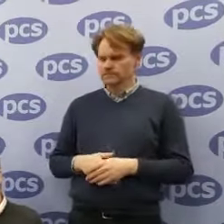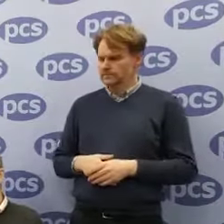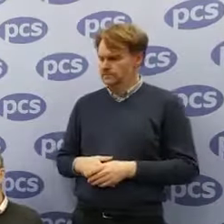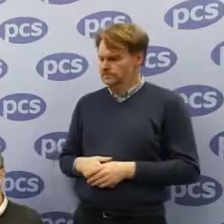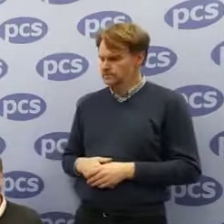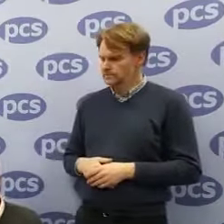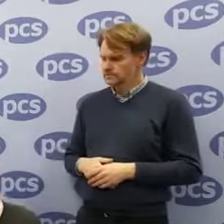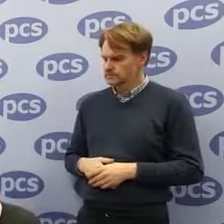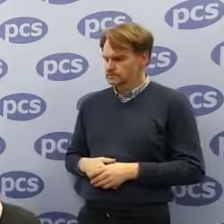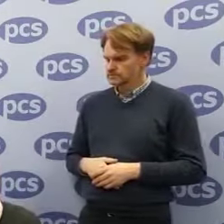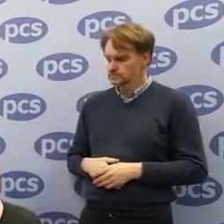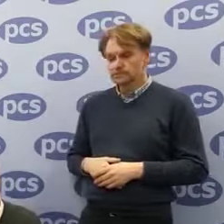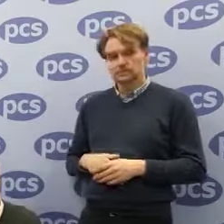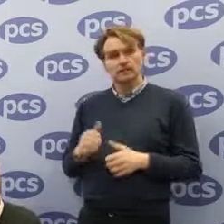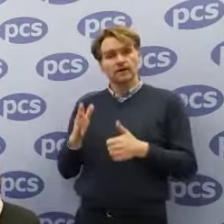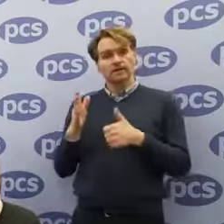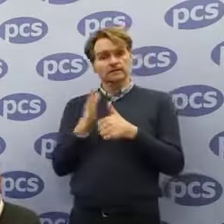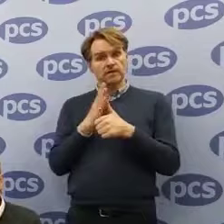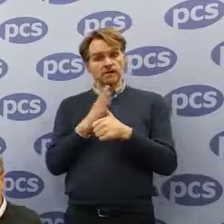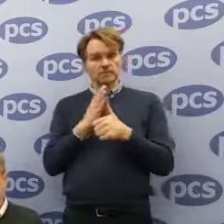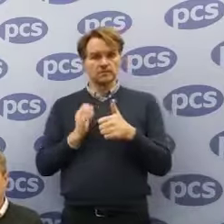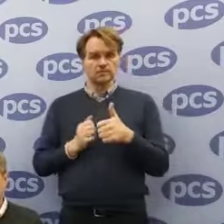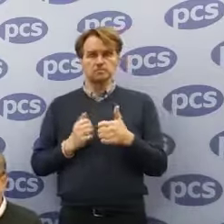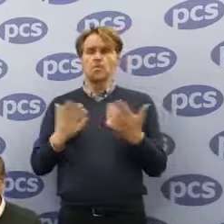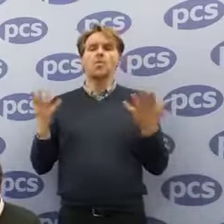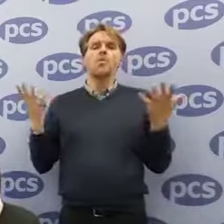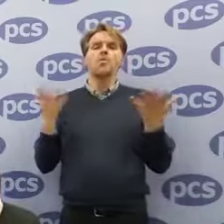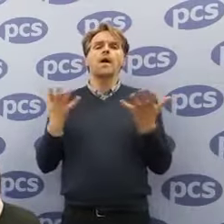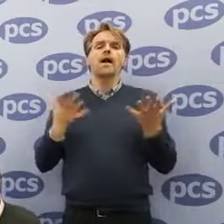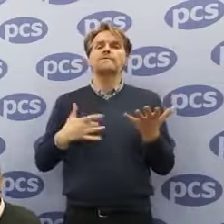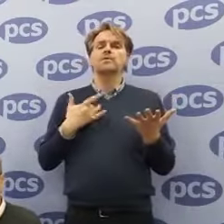our thought is that wherever you live you deserve a 10% pay rise I mean